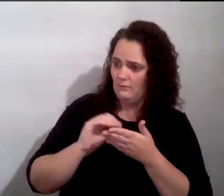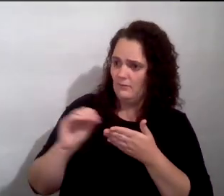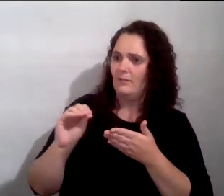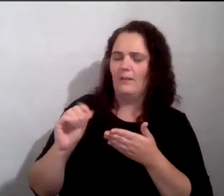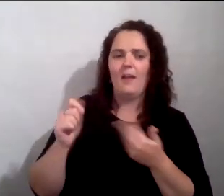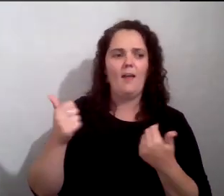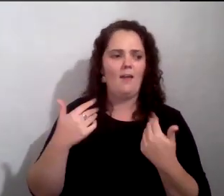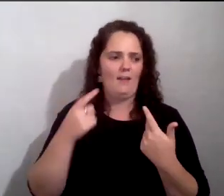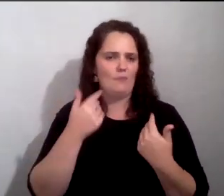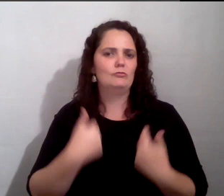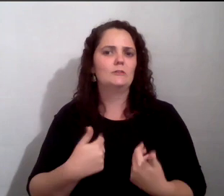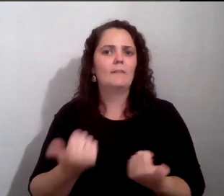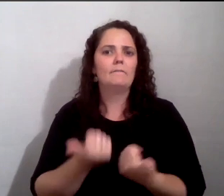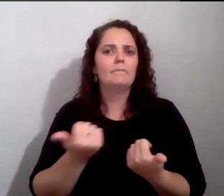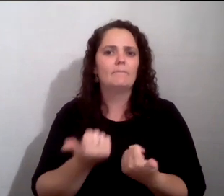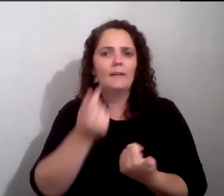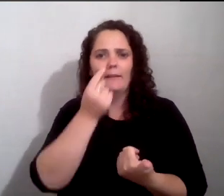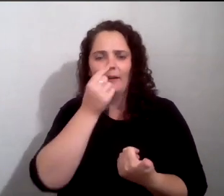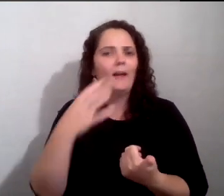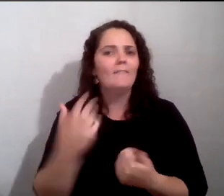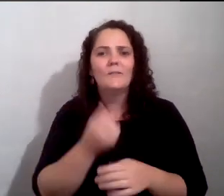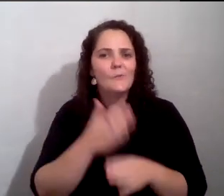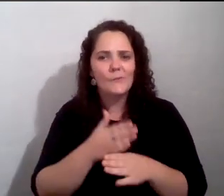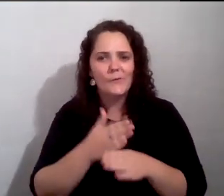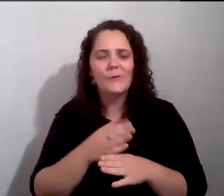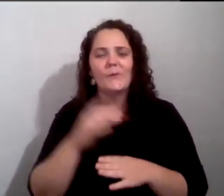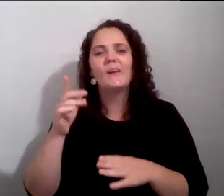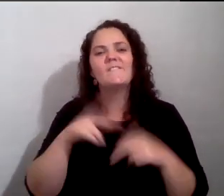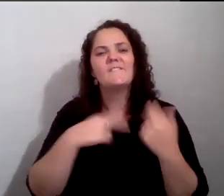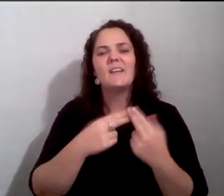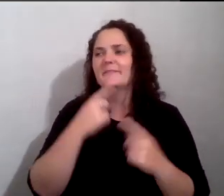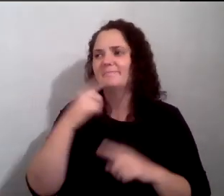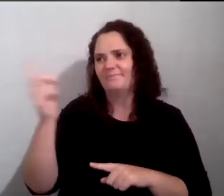financially to travel and not have to work and